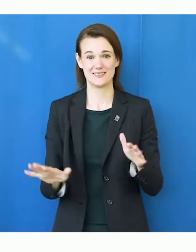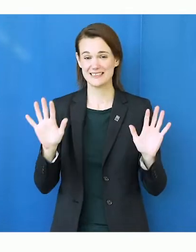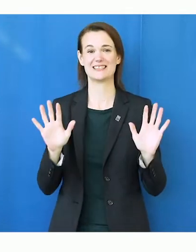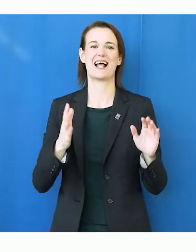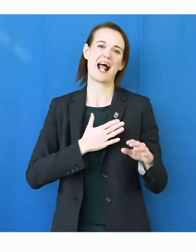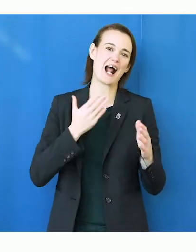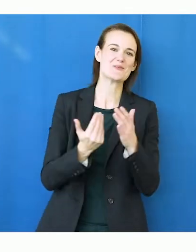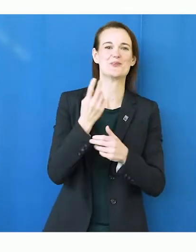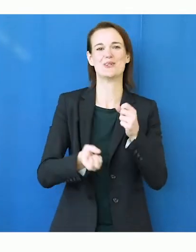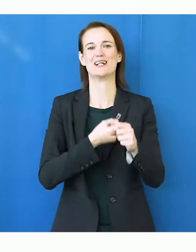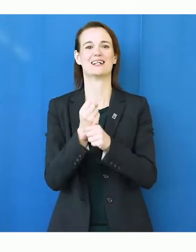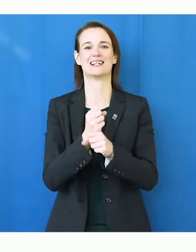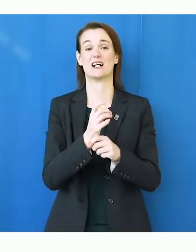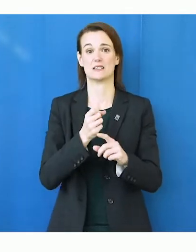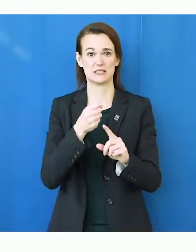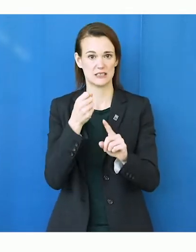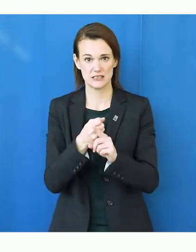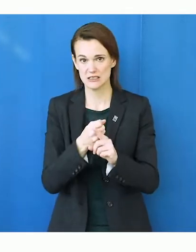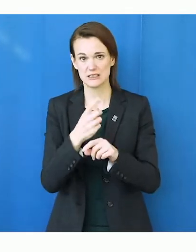had no idea what we were signing up for.